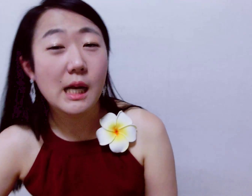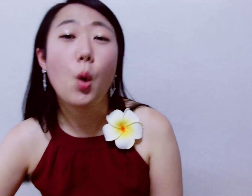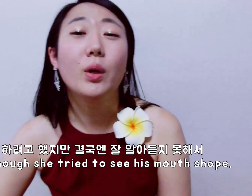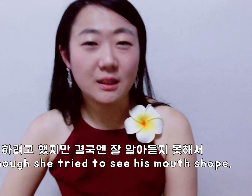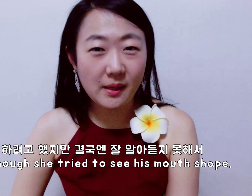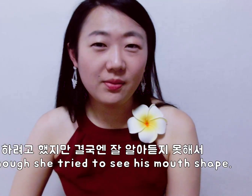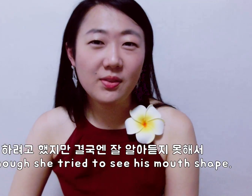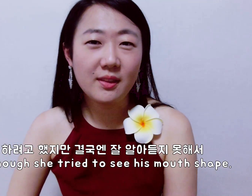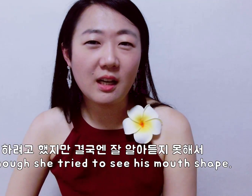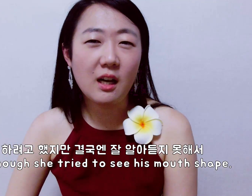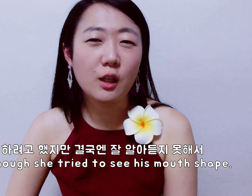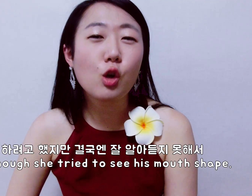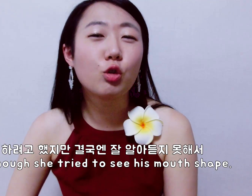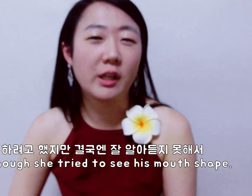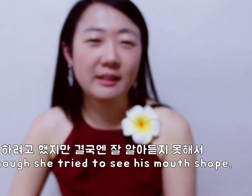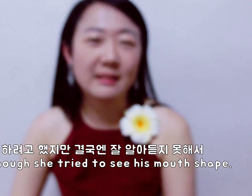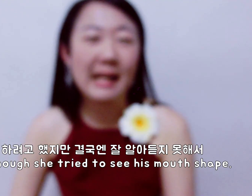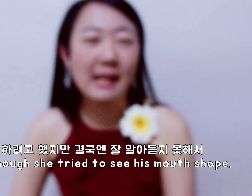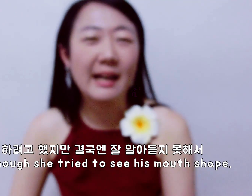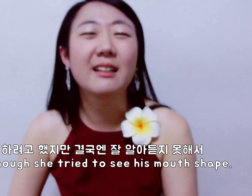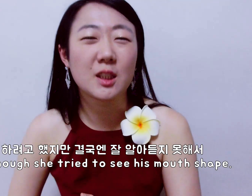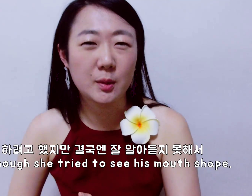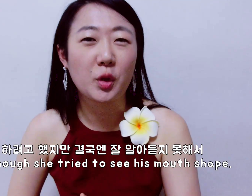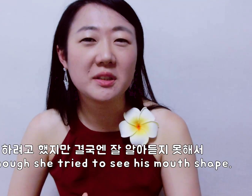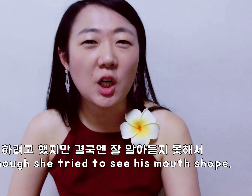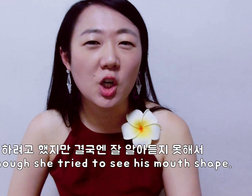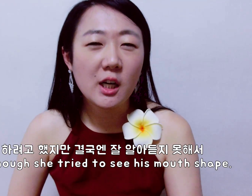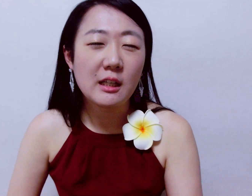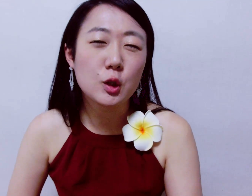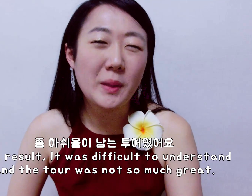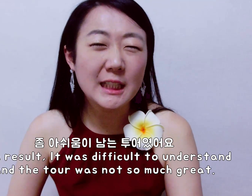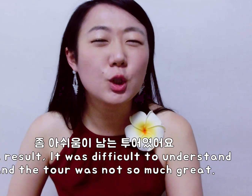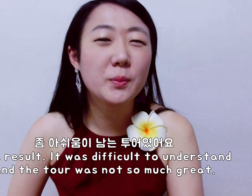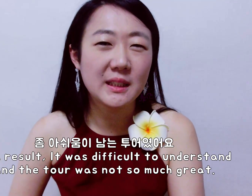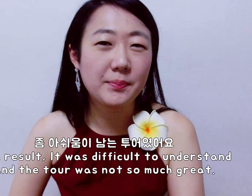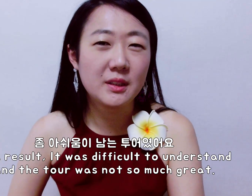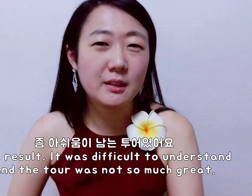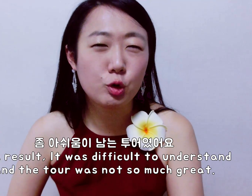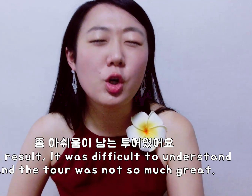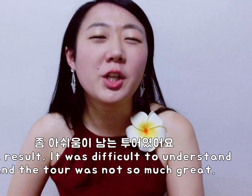그래서 자기는 asl미국수화를 더 배우고싶고